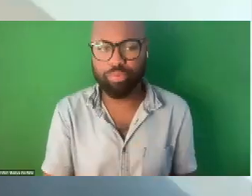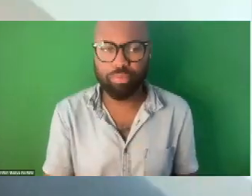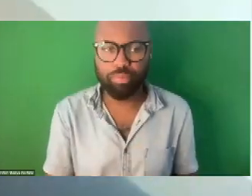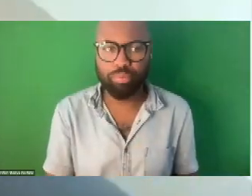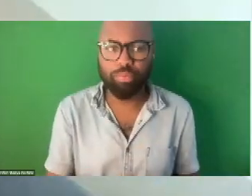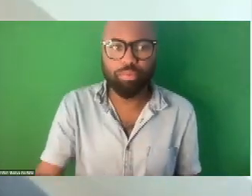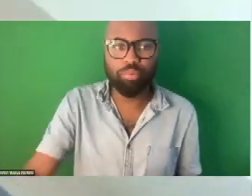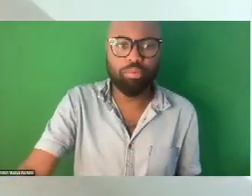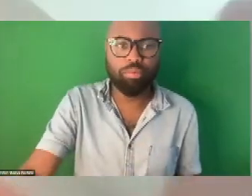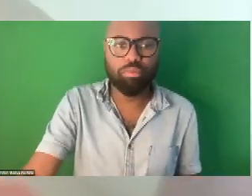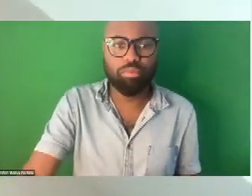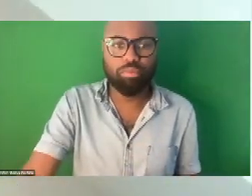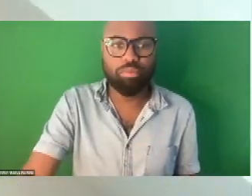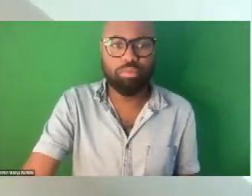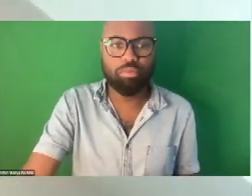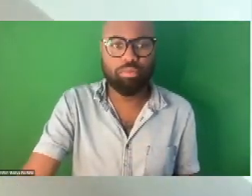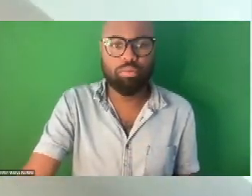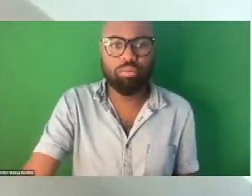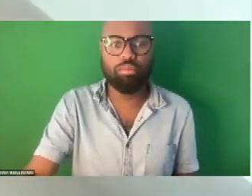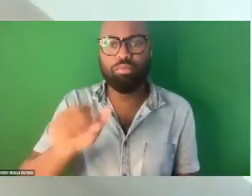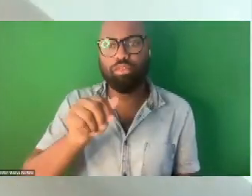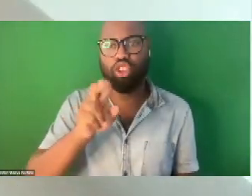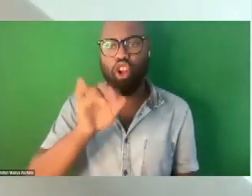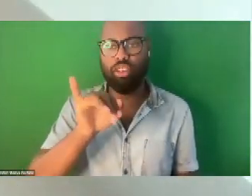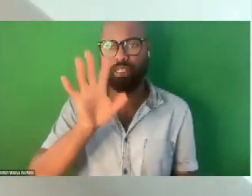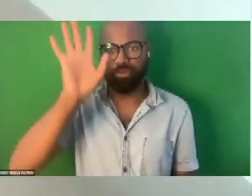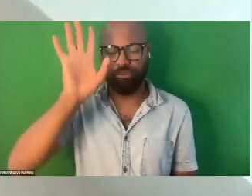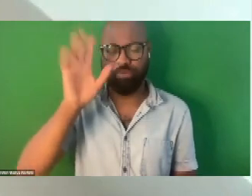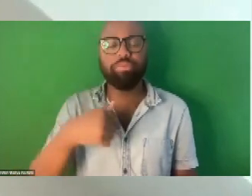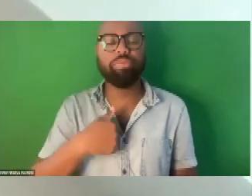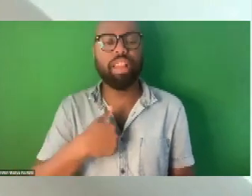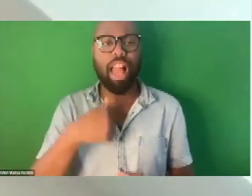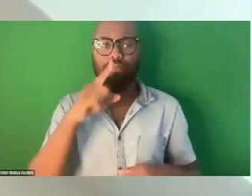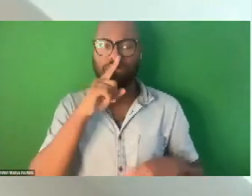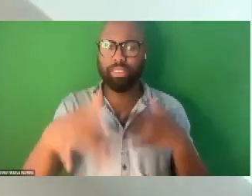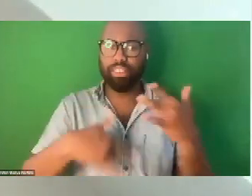This is Ari. I'm incredibly excited about the regulations that